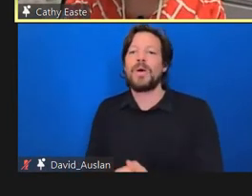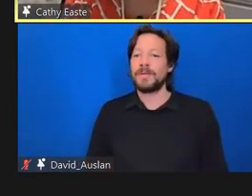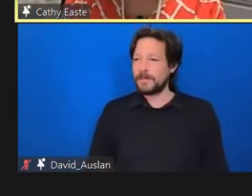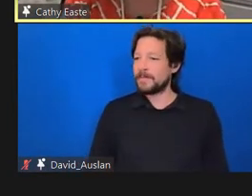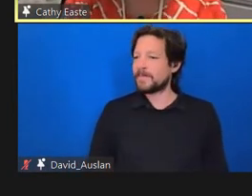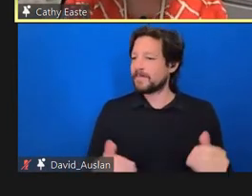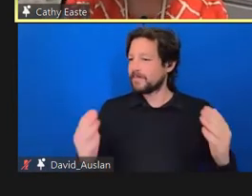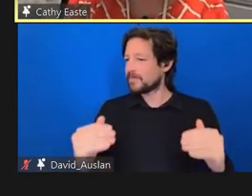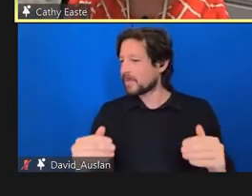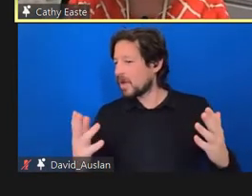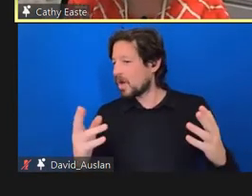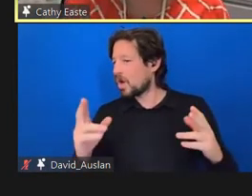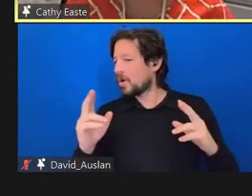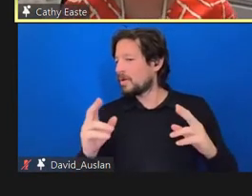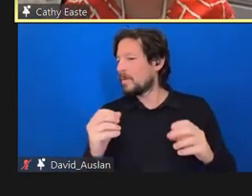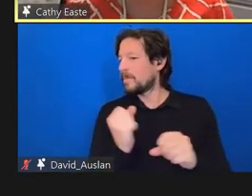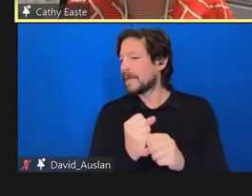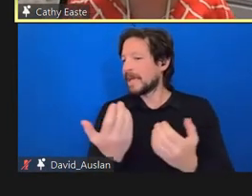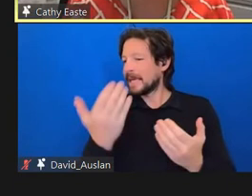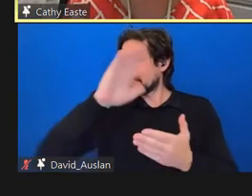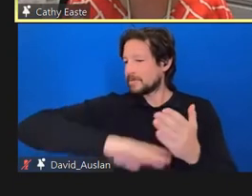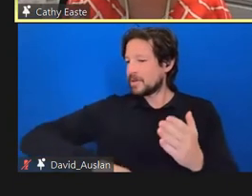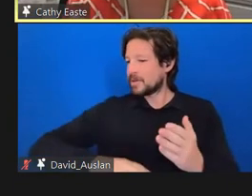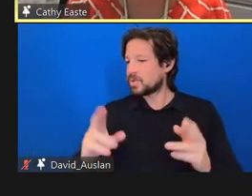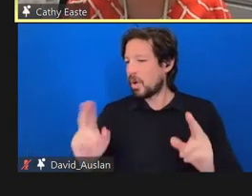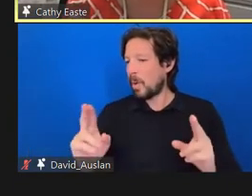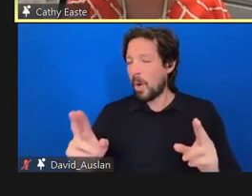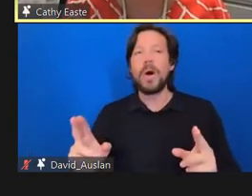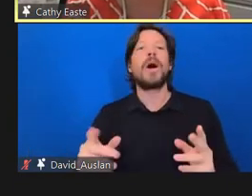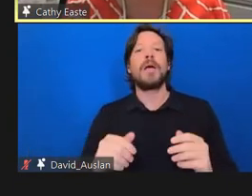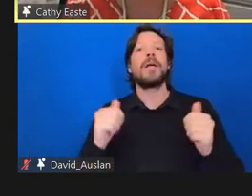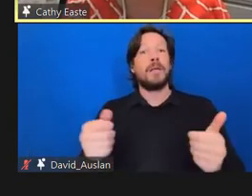Okay. I'm going to hand to Riona now, and Riona's going to take you